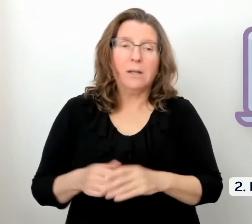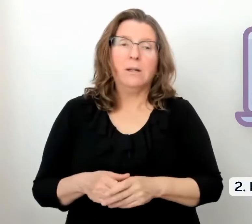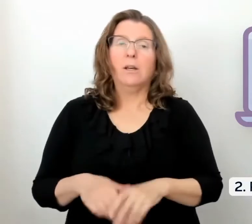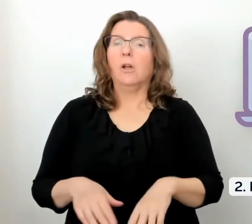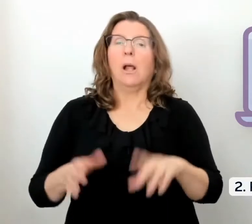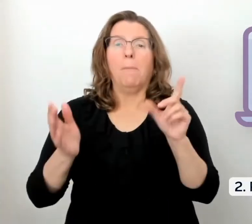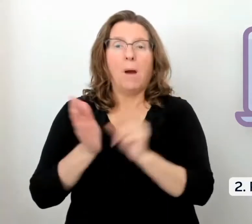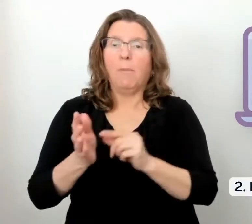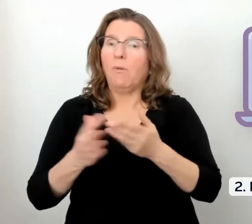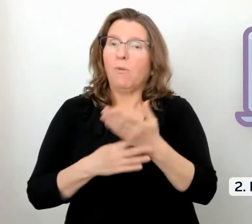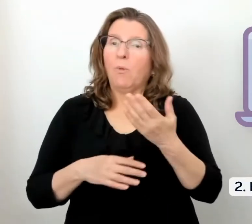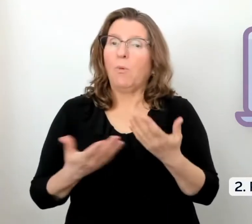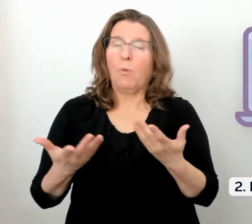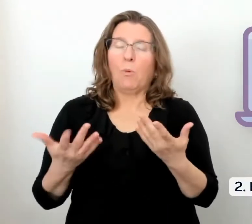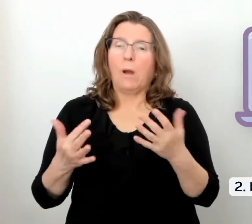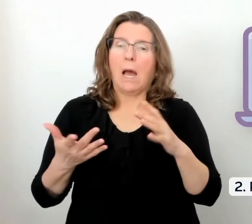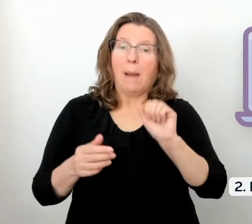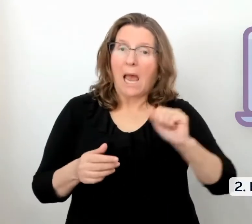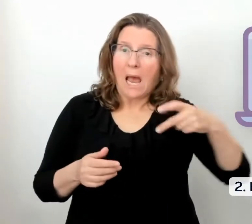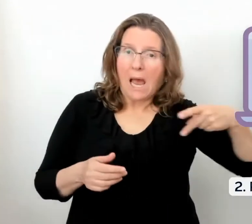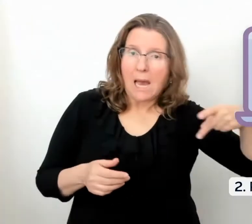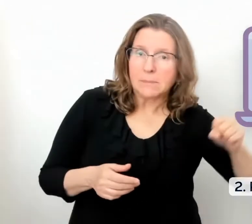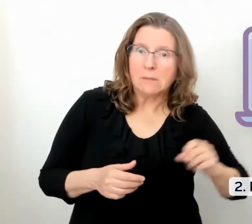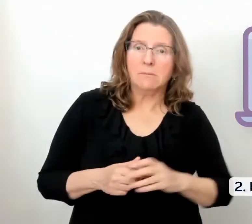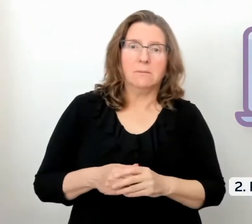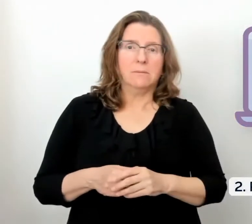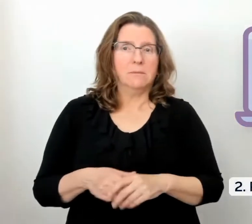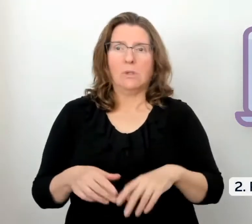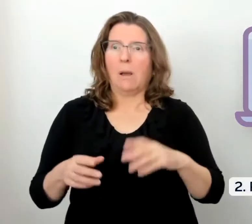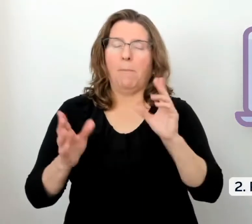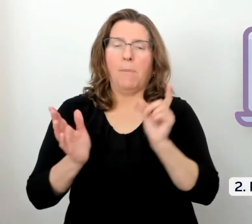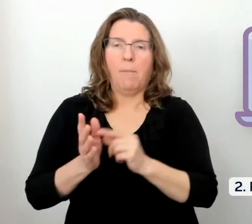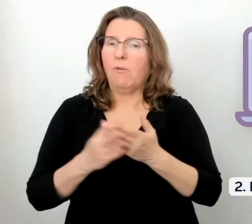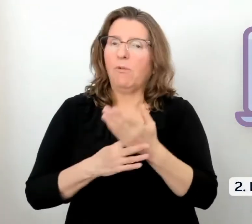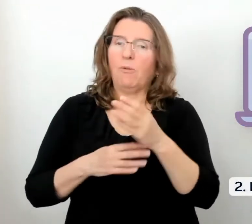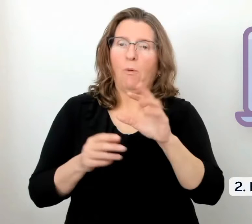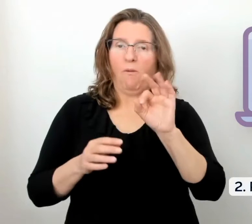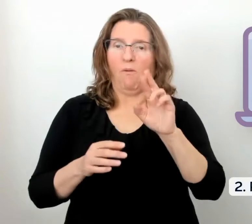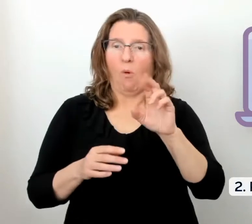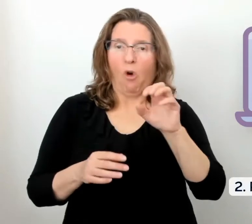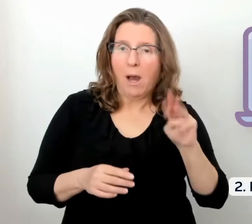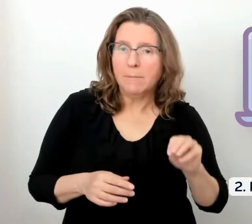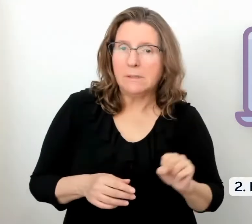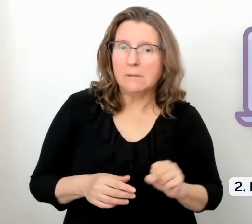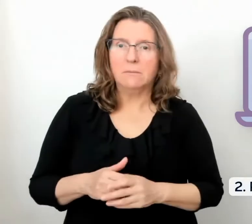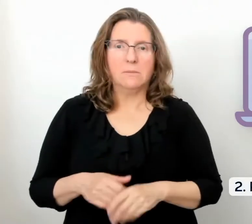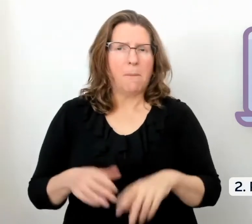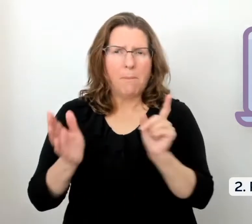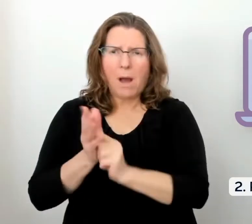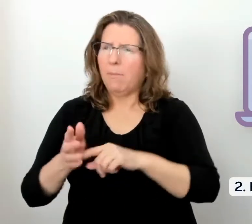You can even publish as an app, or forums and many other formats.